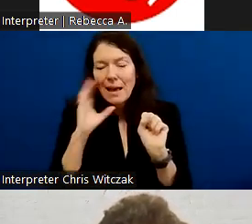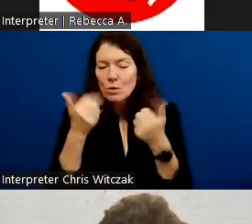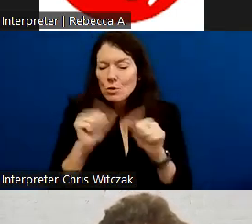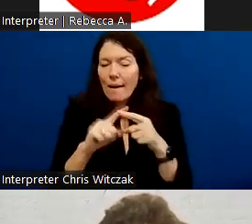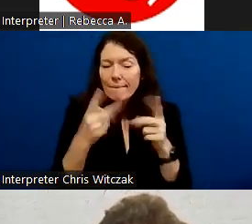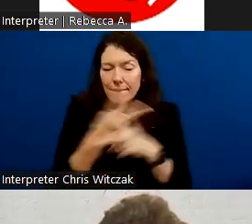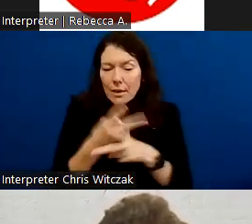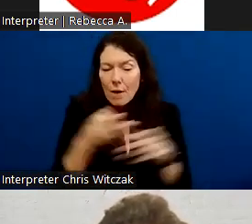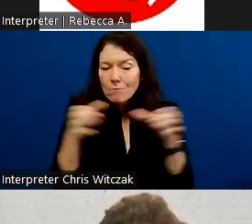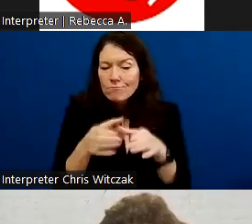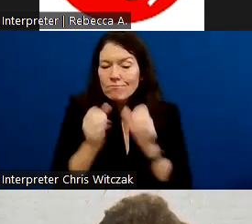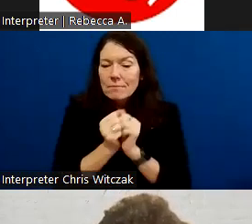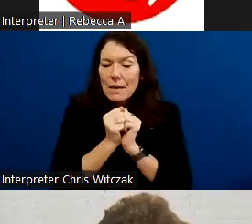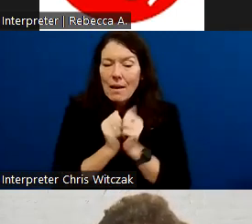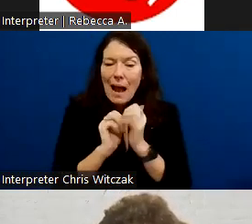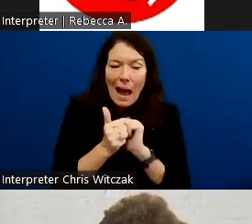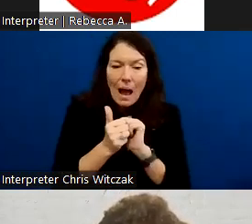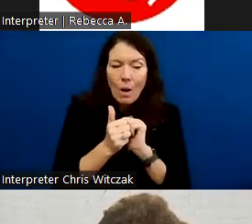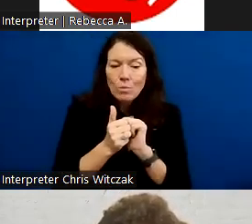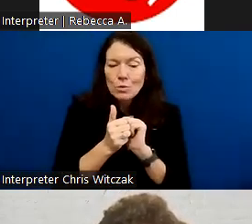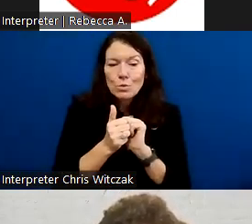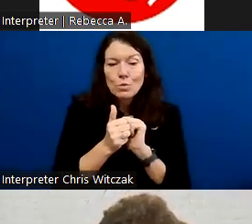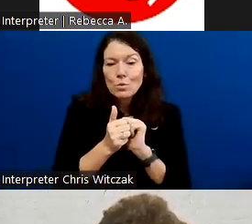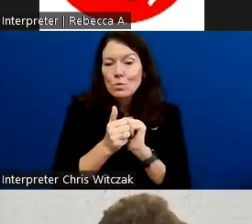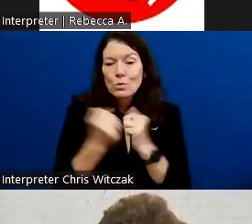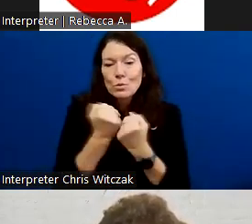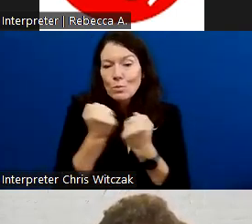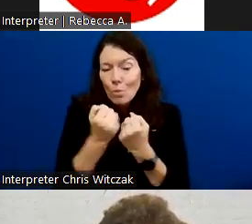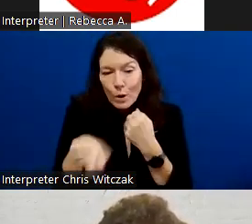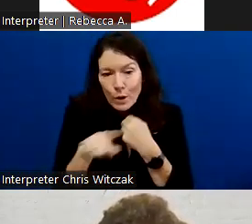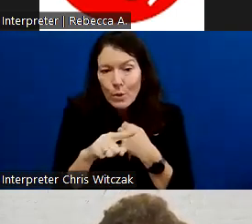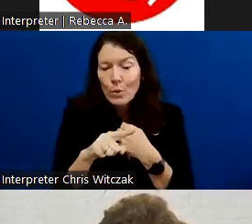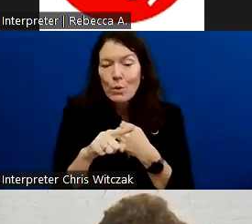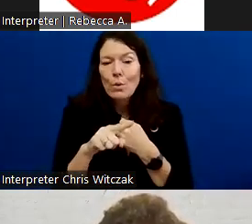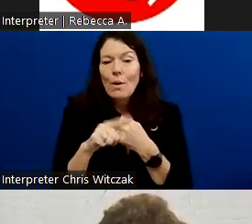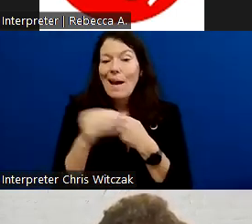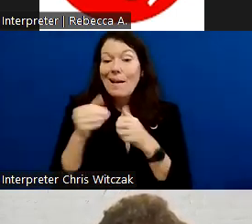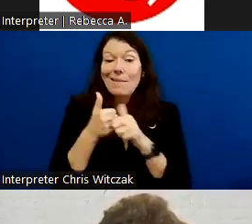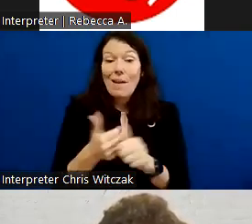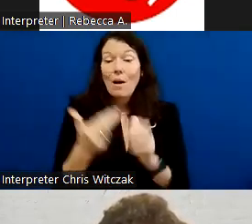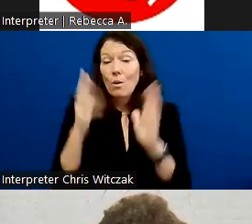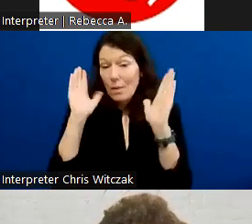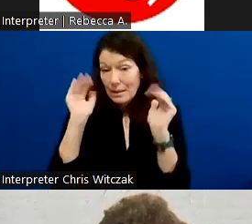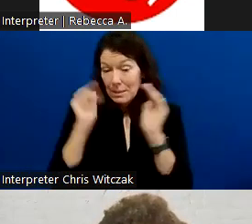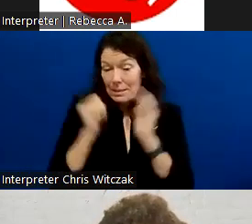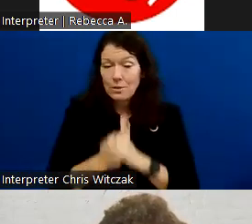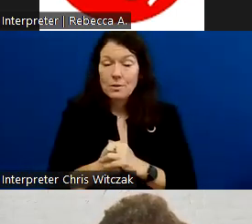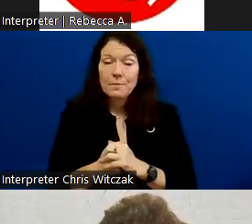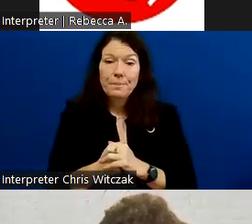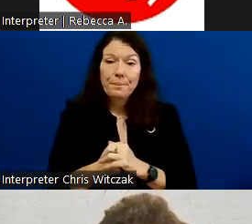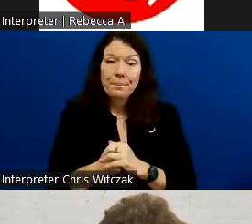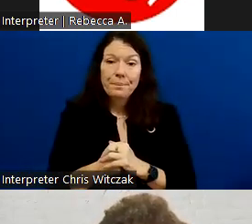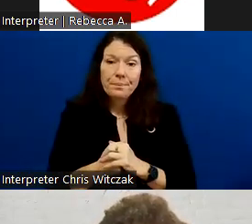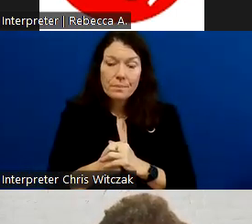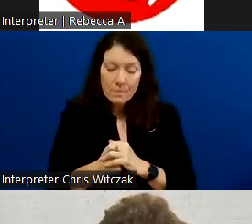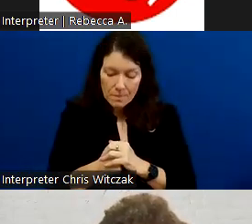out what you need in order to be able to um to be within this expectation now an expectation